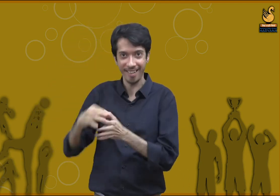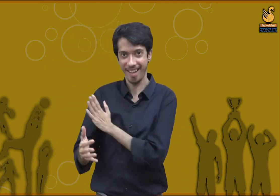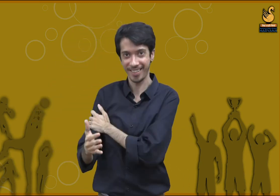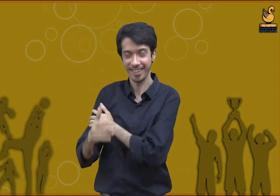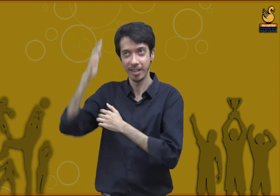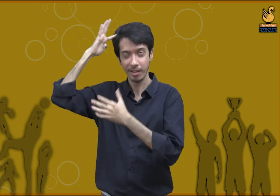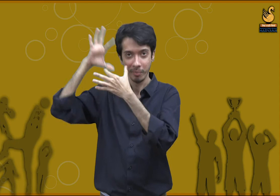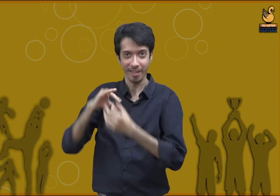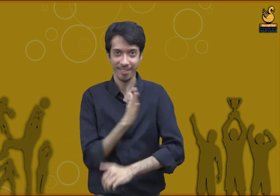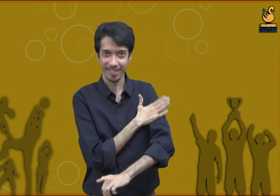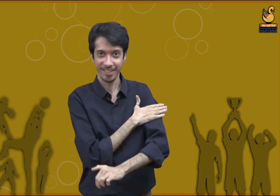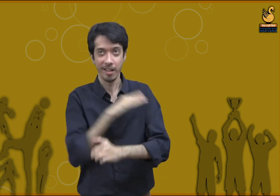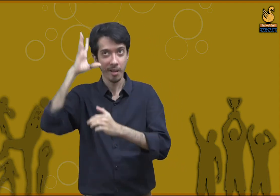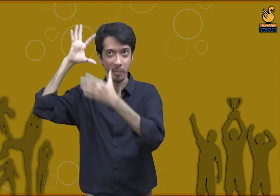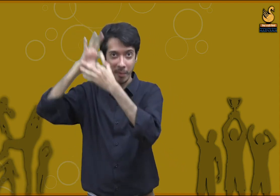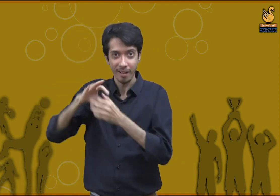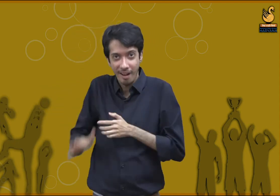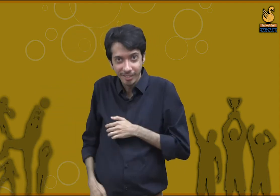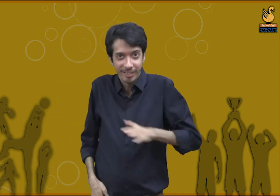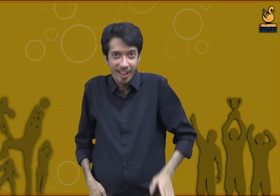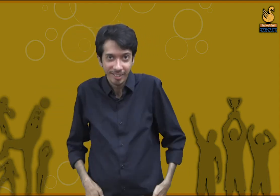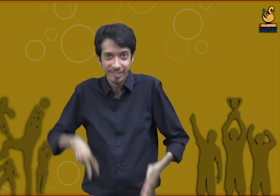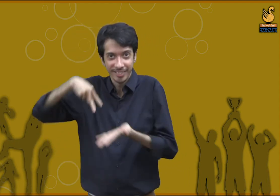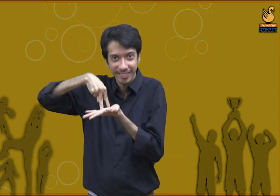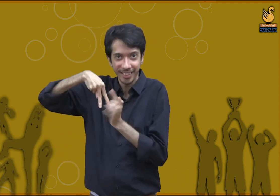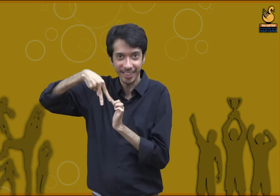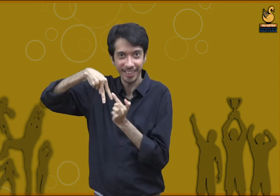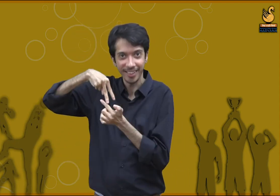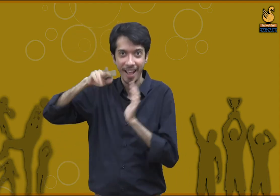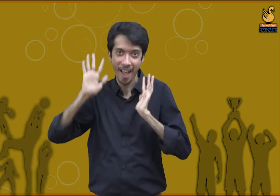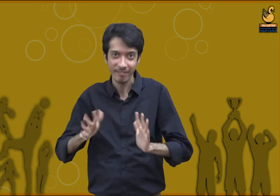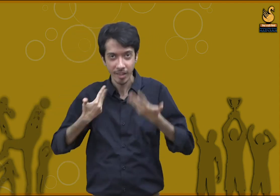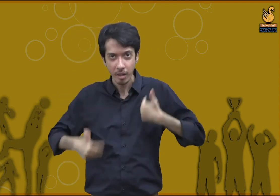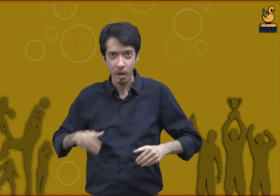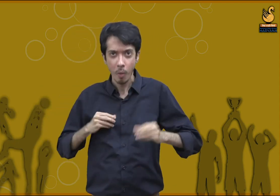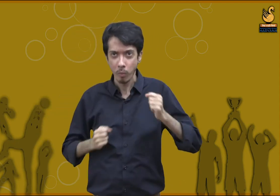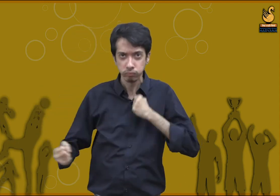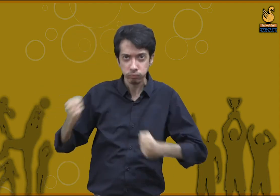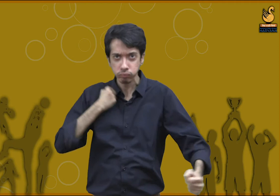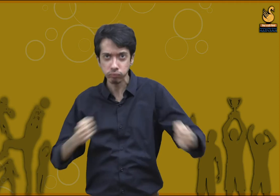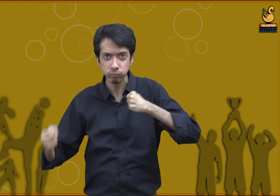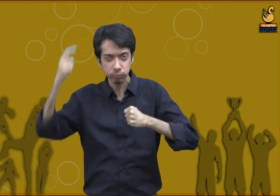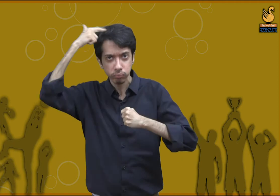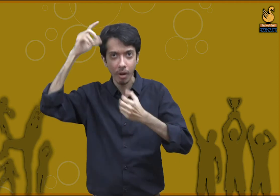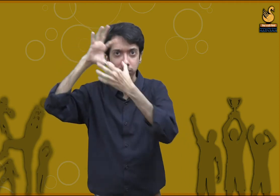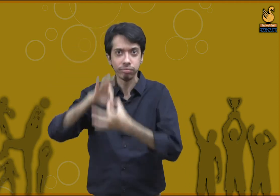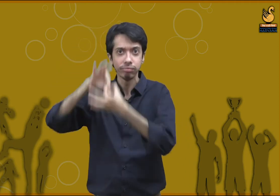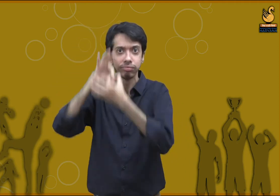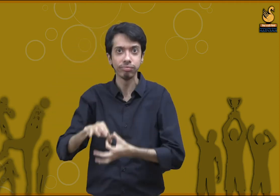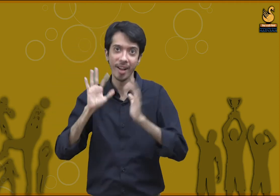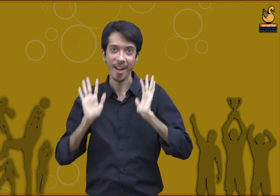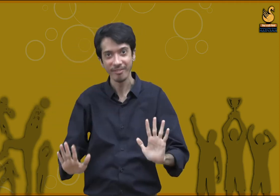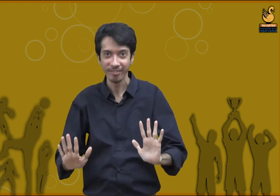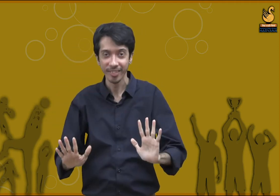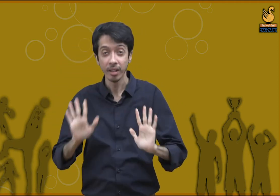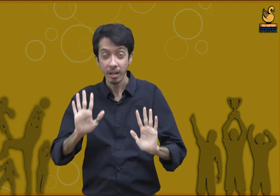The brain is connected with all parts of our body and it also controls physical activity